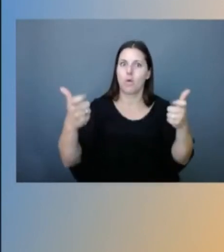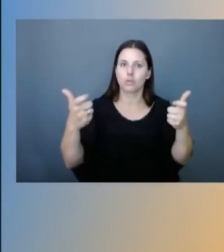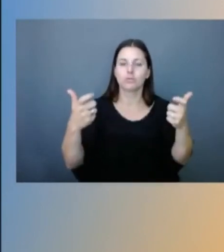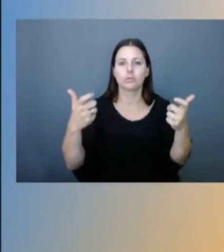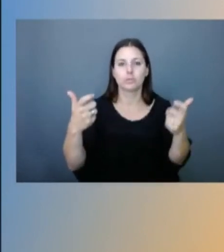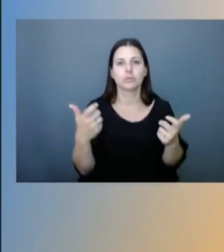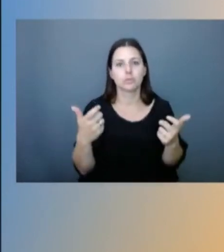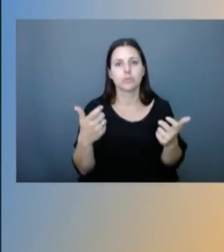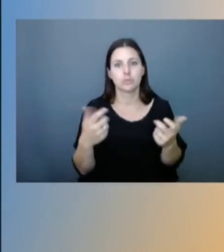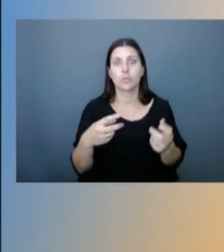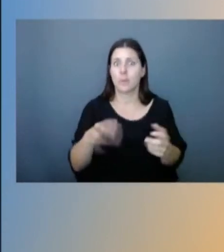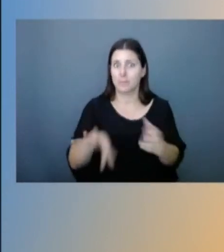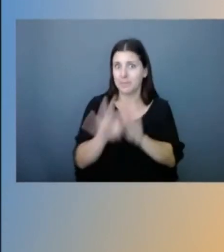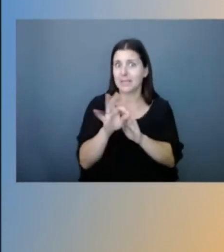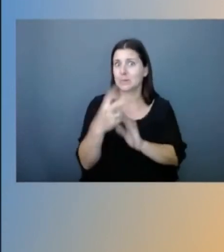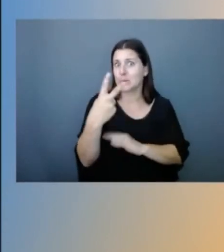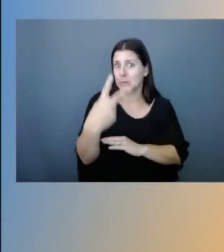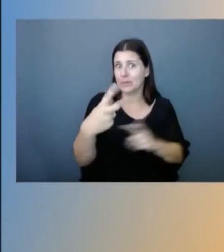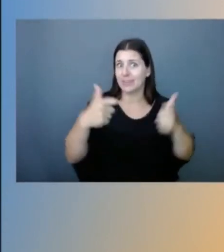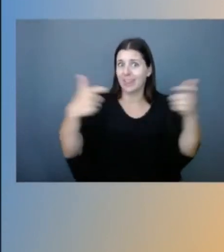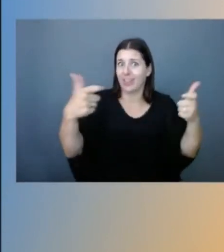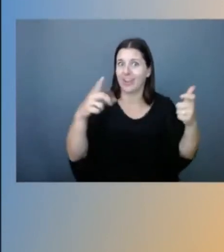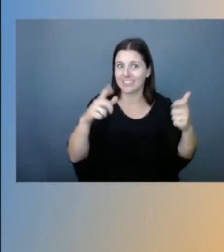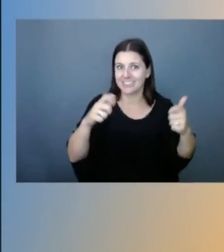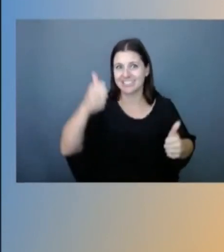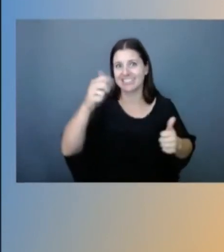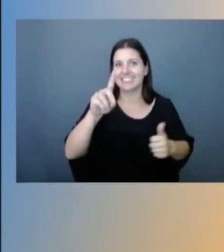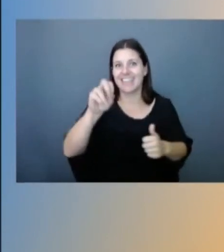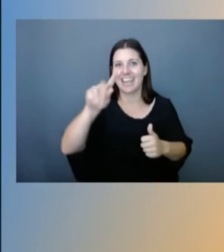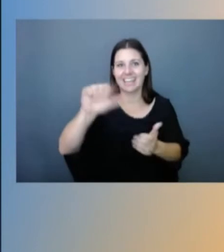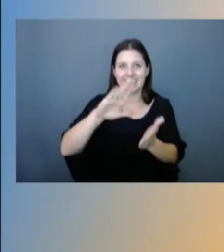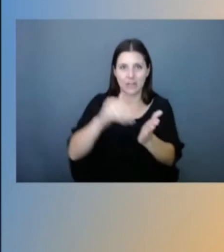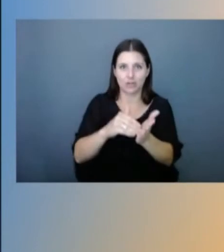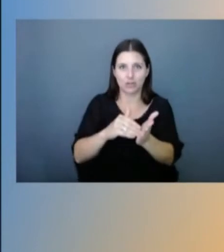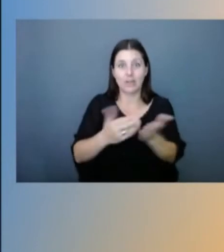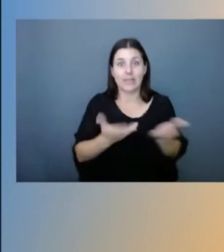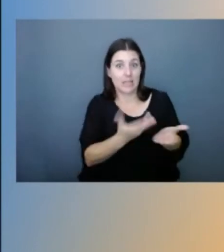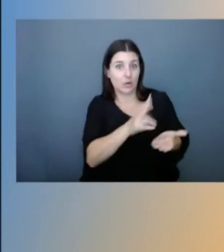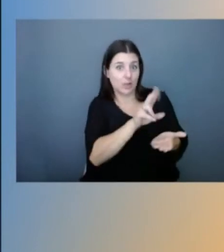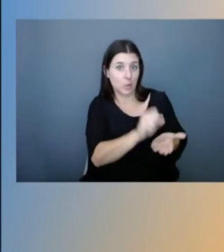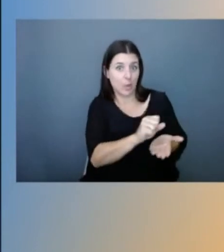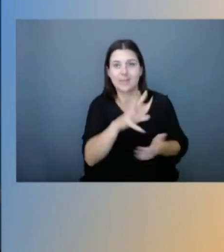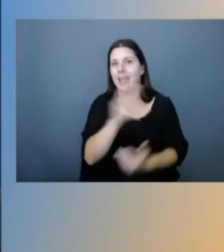of the larger data centers that we have, one in Europe and the other here in the United States. Oh yeah.